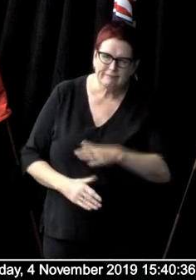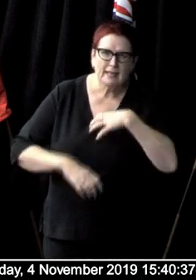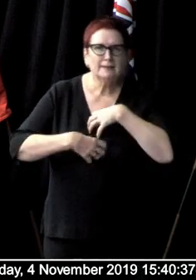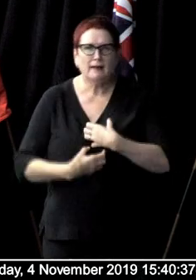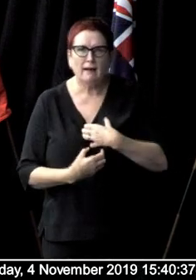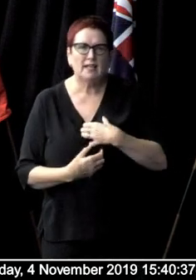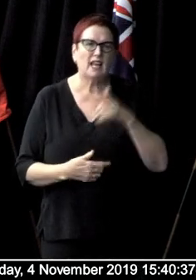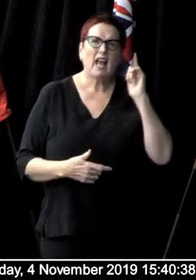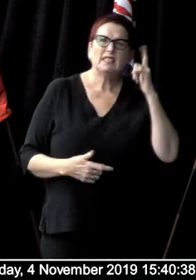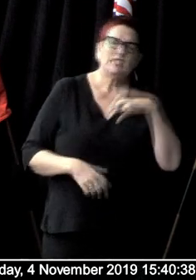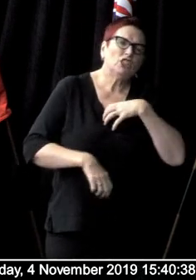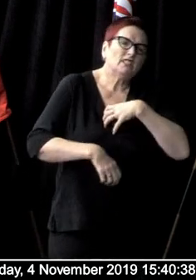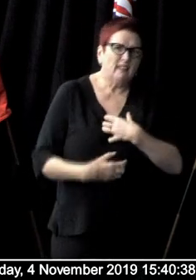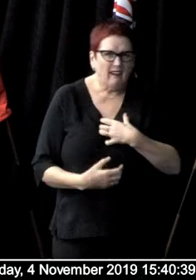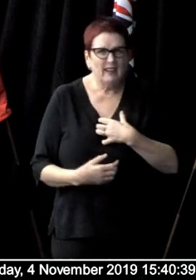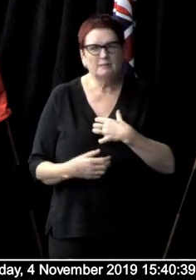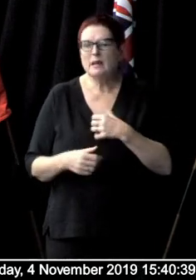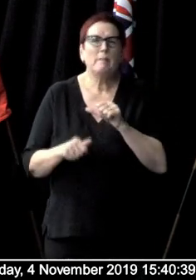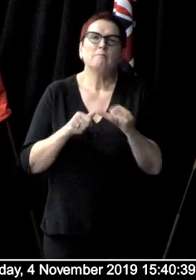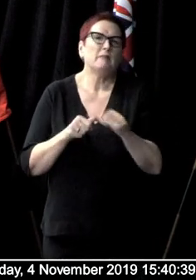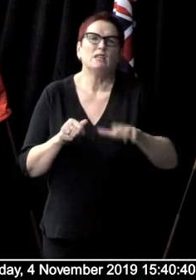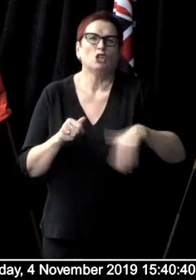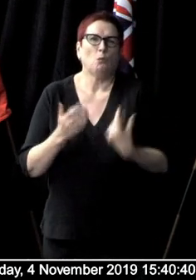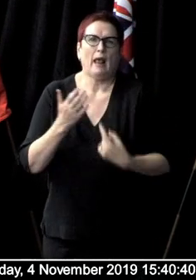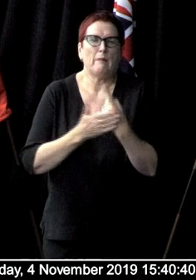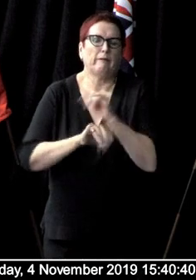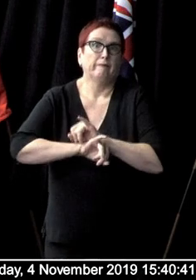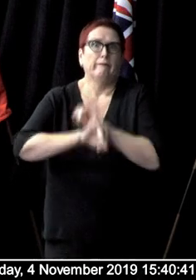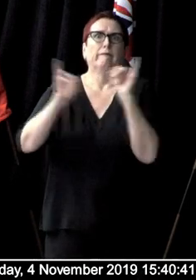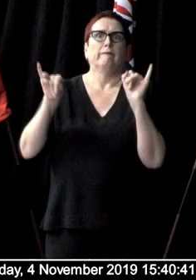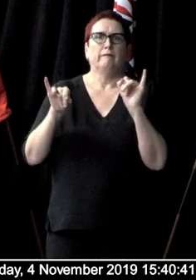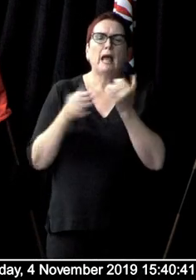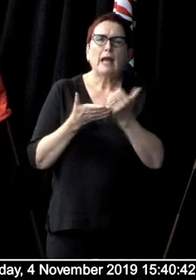an incident, so if you keep your child home, it won’t – you know, they won’t have